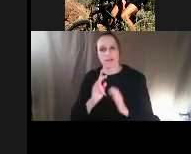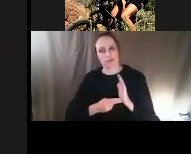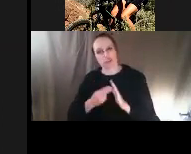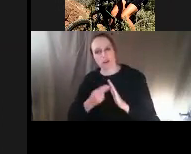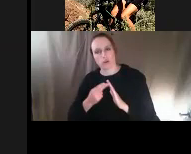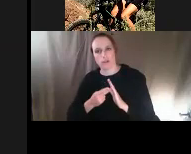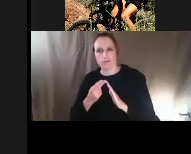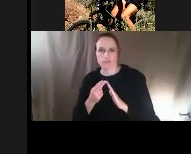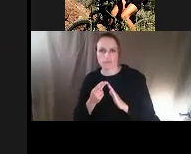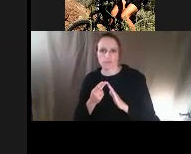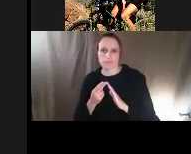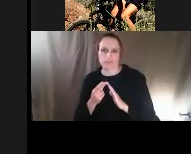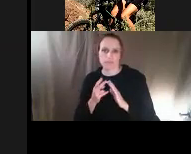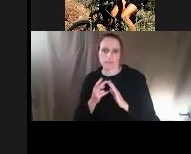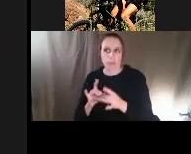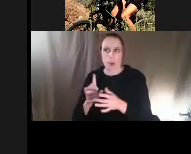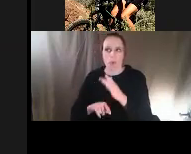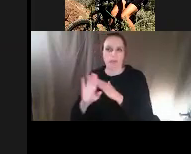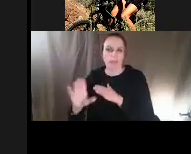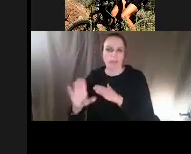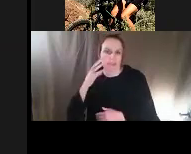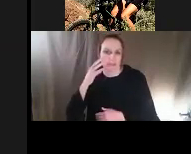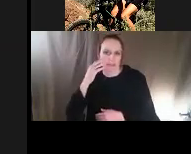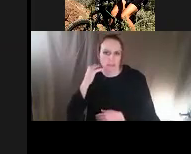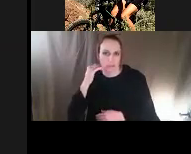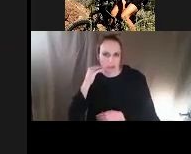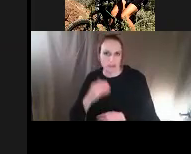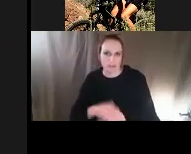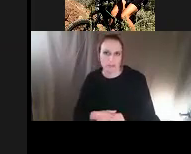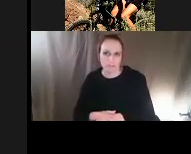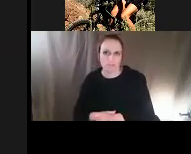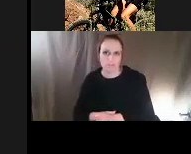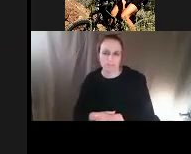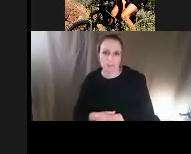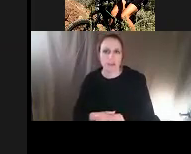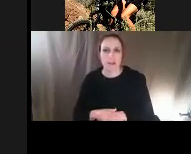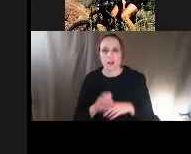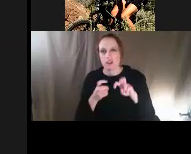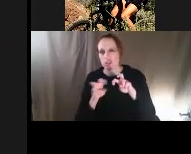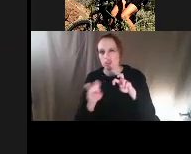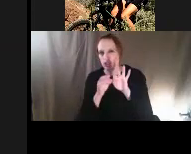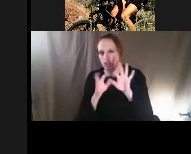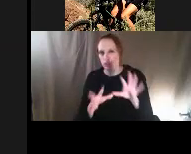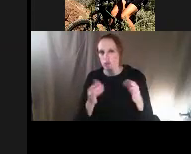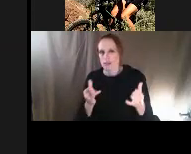really like out there as they are trying to meet their goals and move forward.